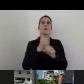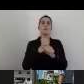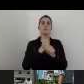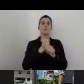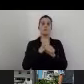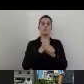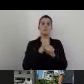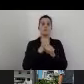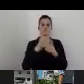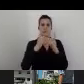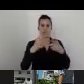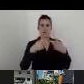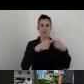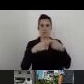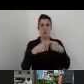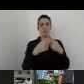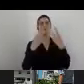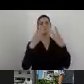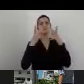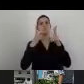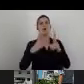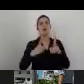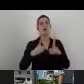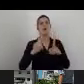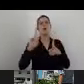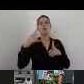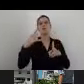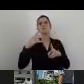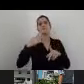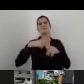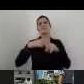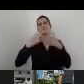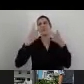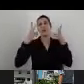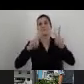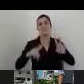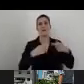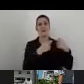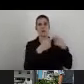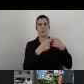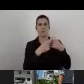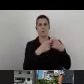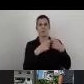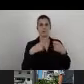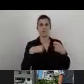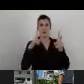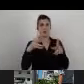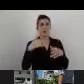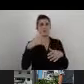it can be a huge advantage to the organization. I can tell you that in my last few years,